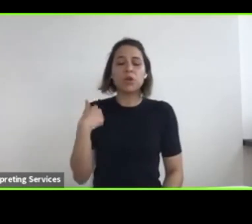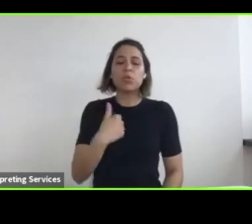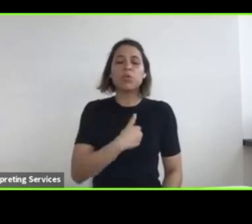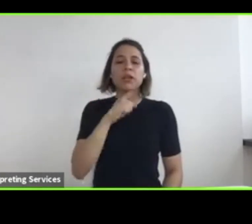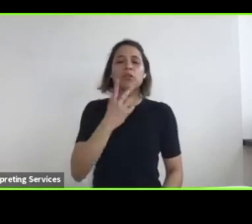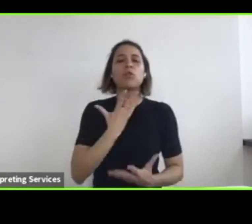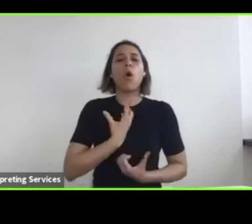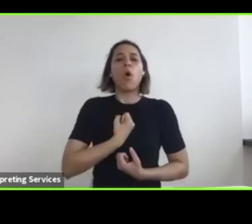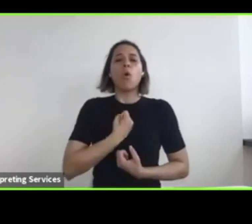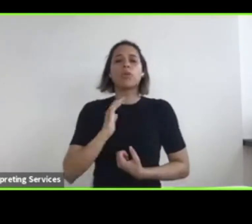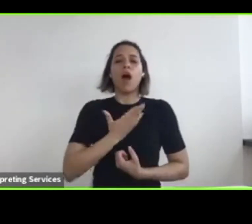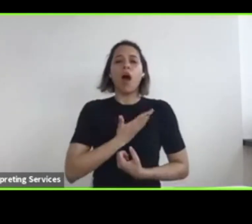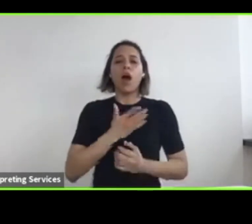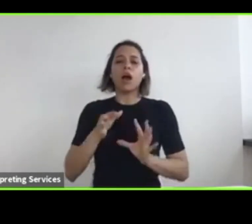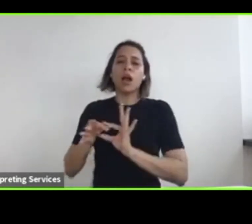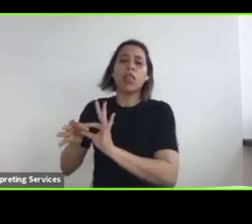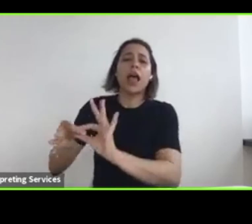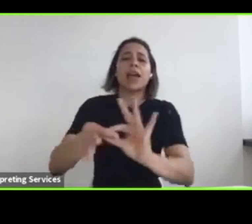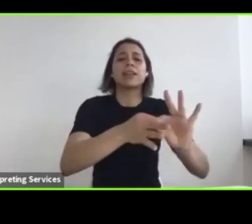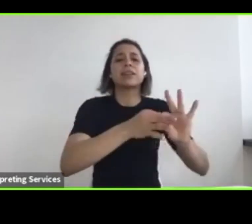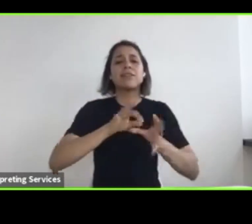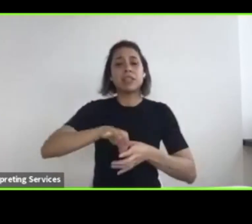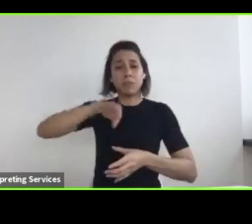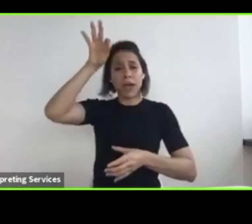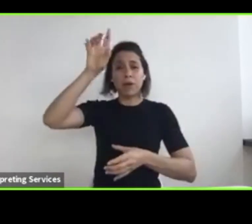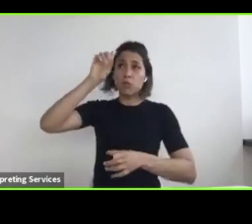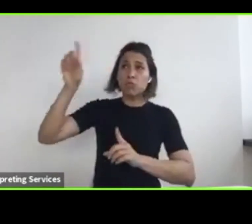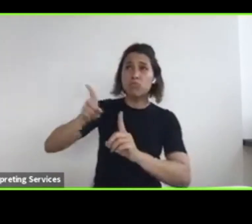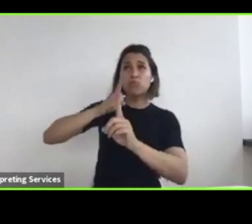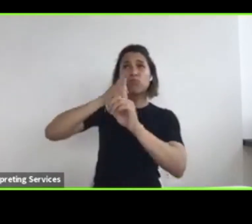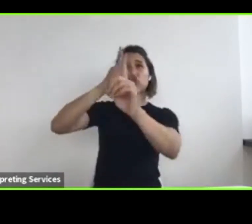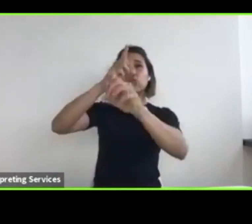REALLY MOVE - TOWARD FULLNESS AND TOWARD A WORLD WE WANT - ONE HEALED FROM COLONIAL